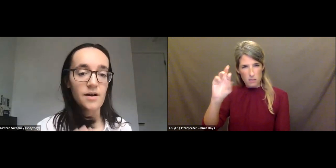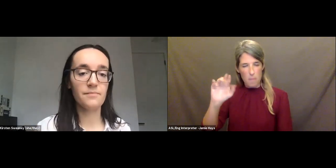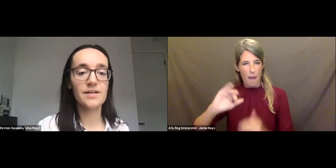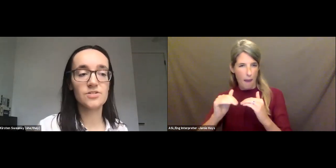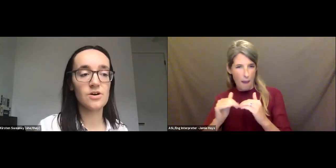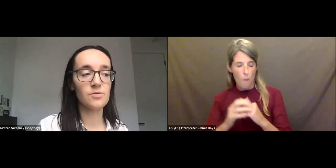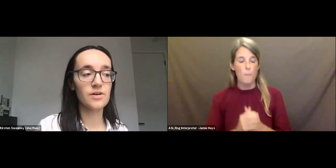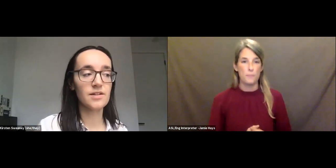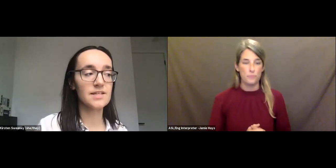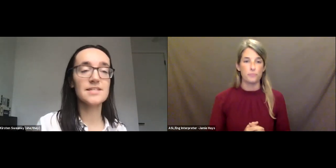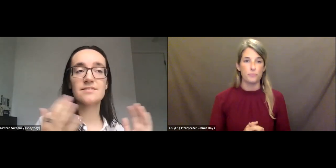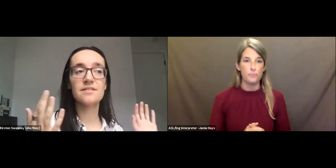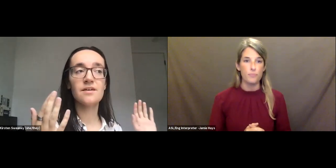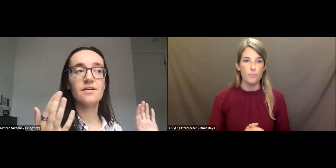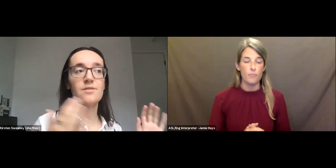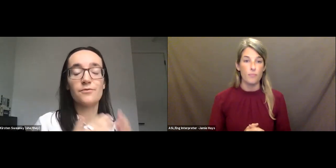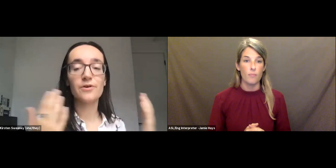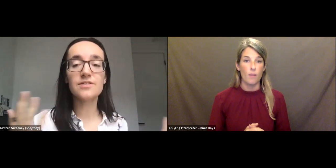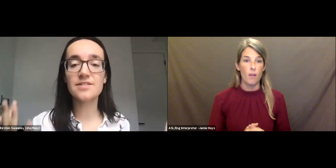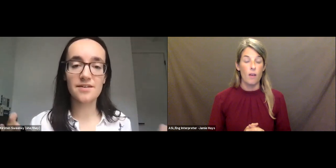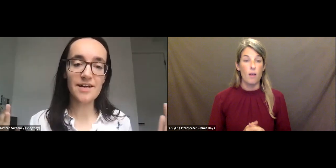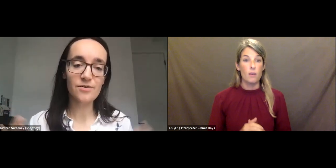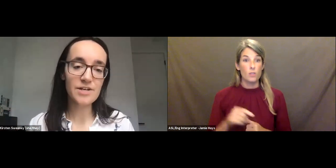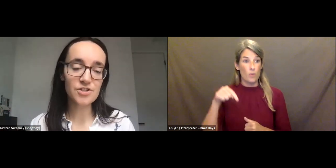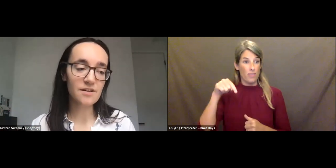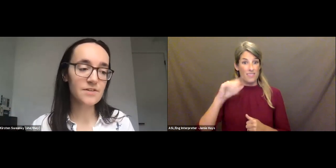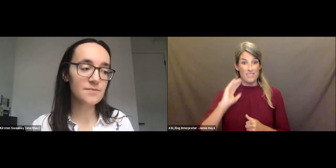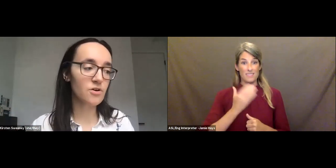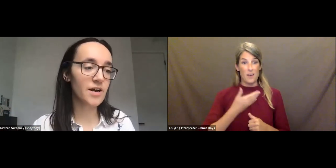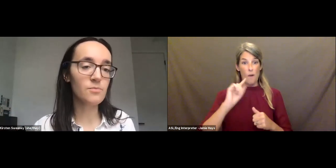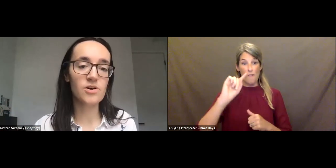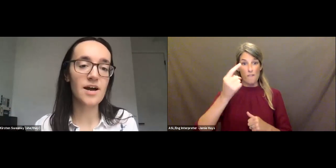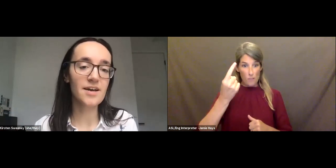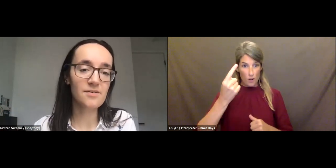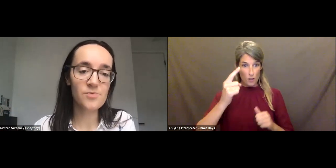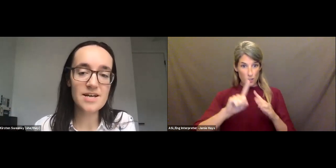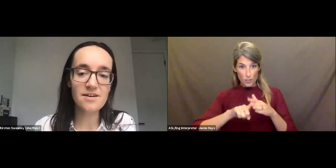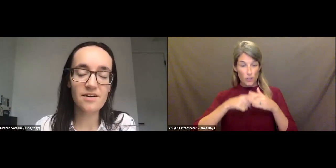And so this is the first iteration of this program, we